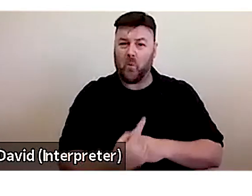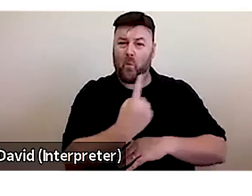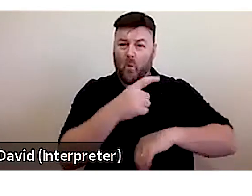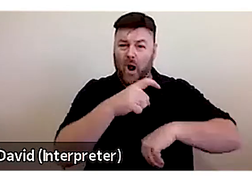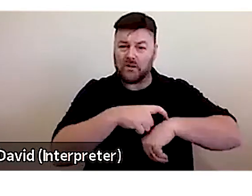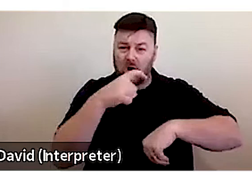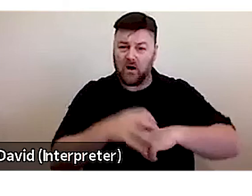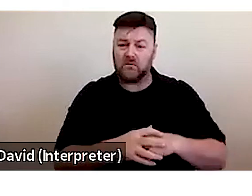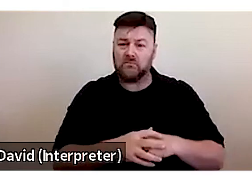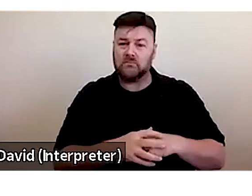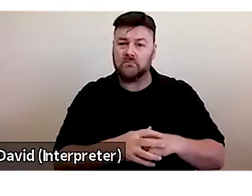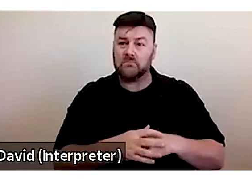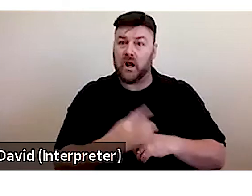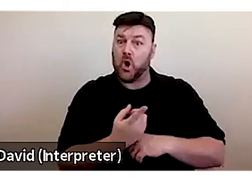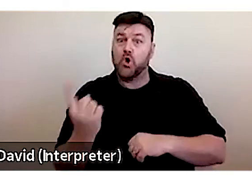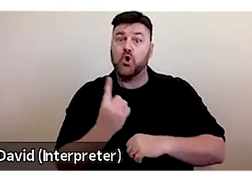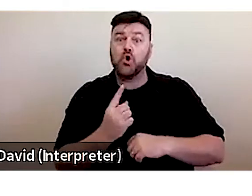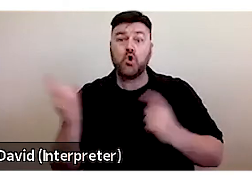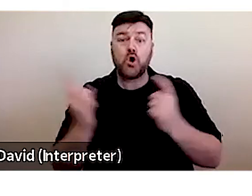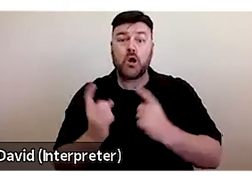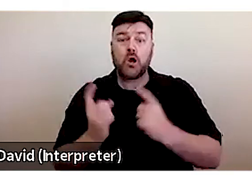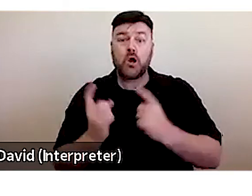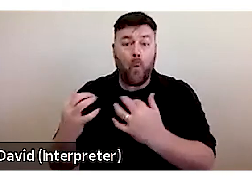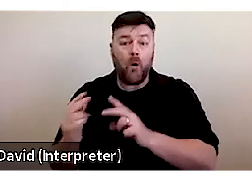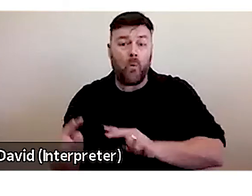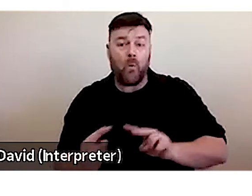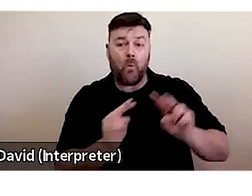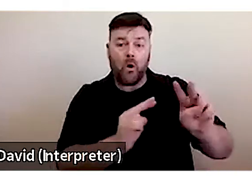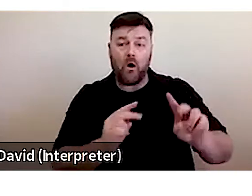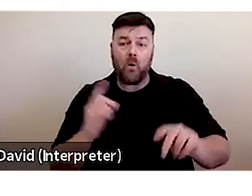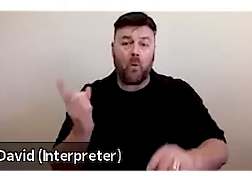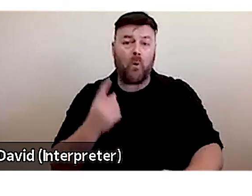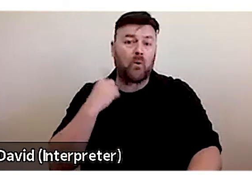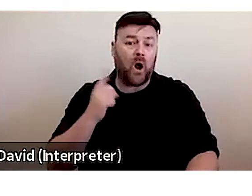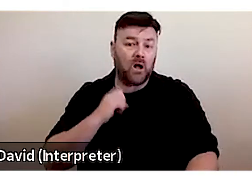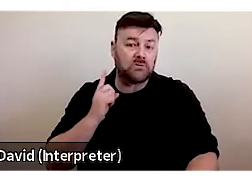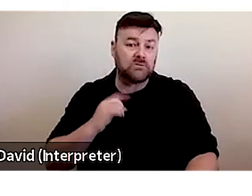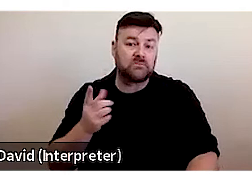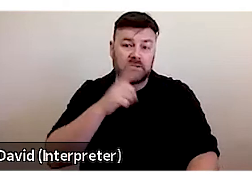audience, which I have gone to a lot of shows with a lot of